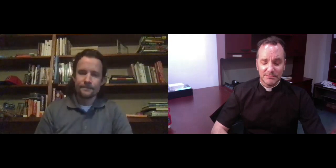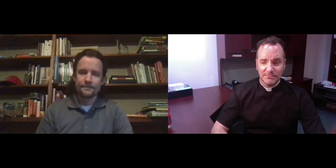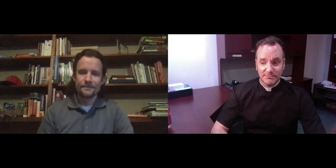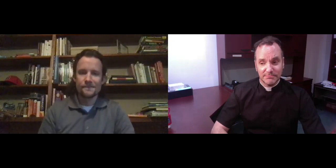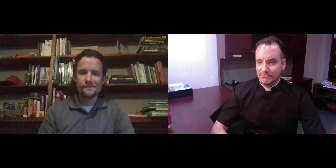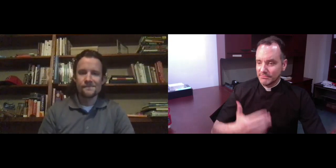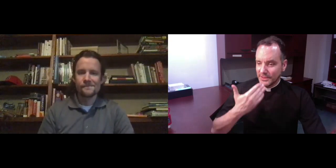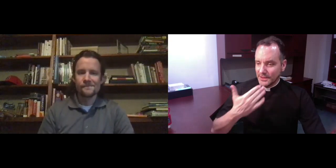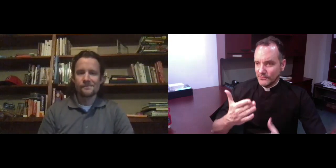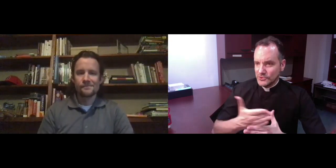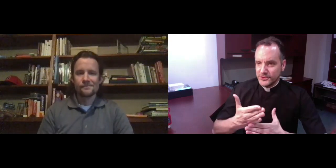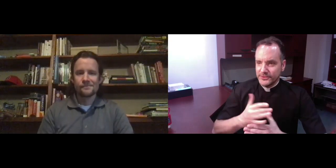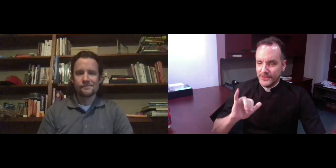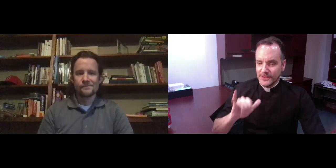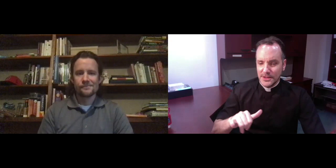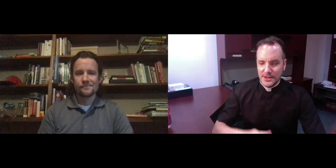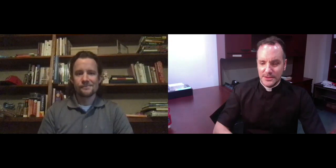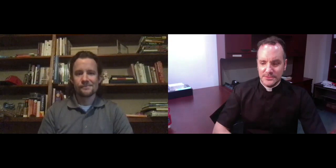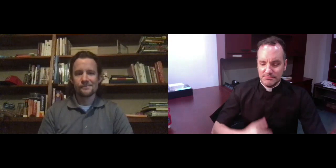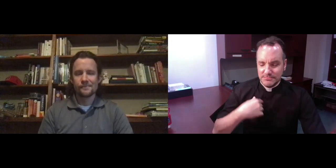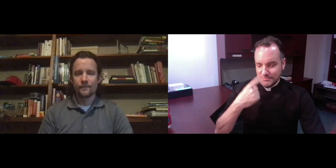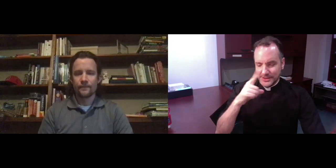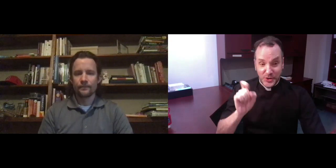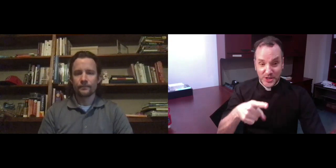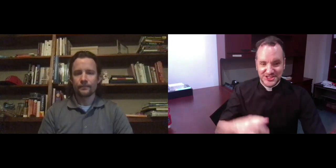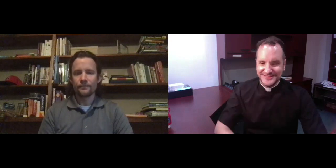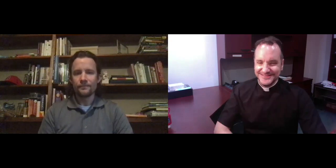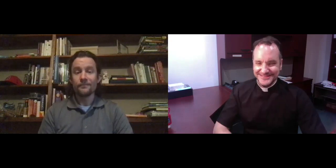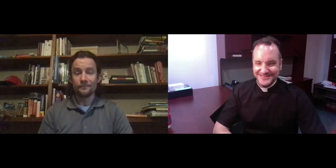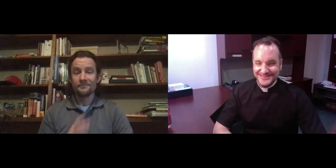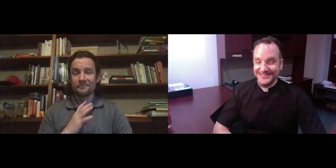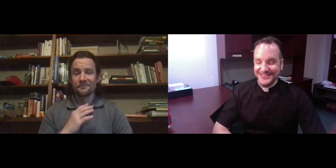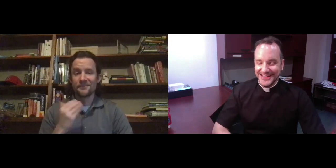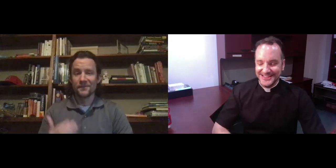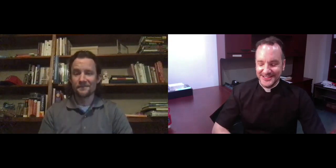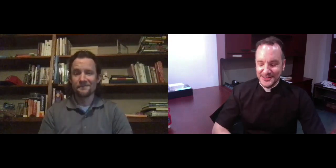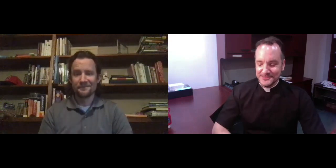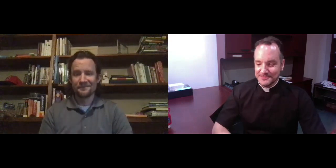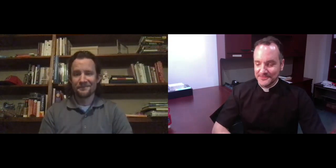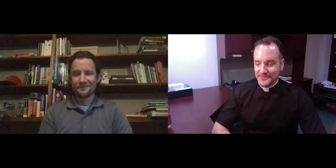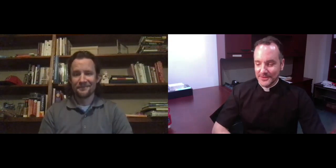So those are my thoughts. (Fr. Shawn): Kyle, thank you for sharing